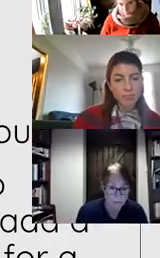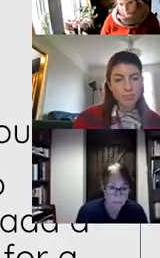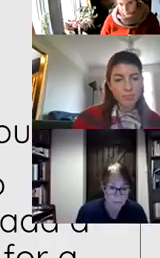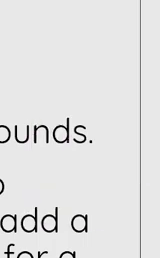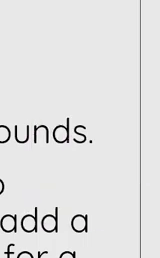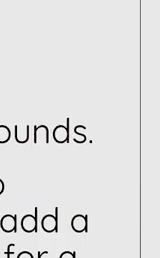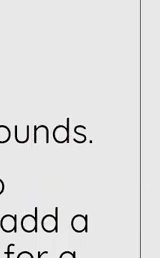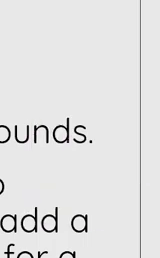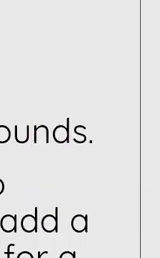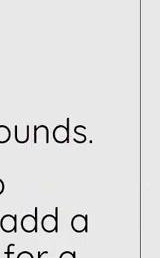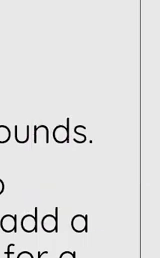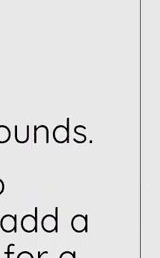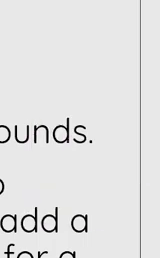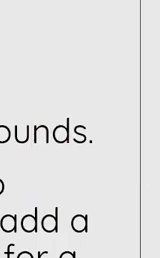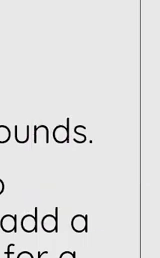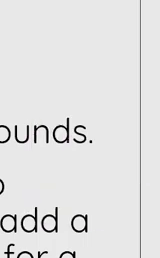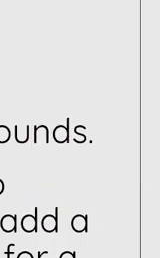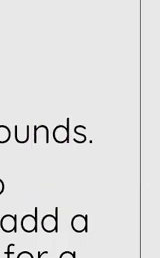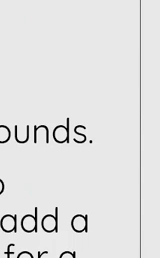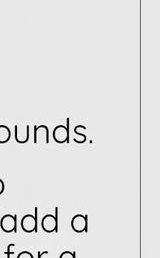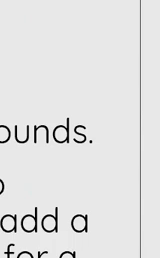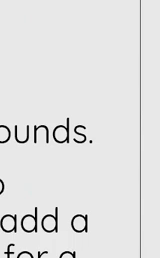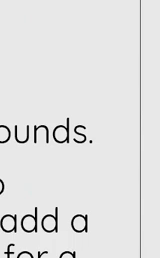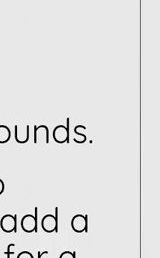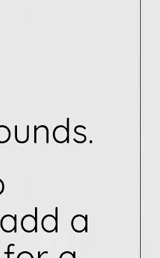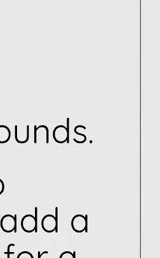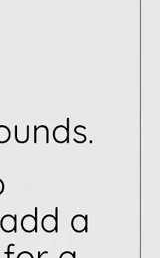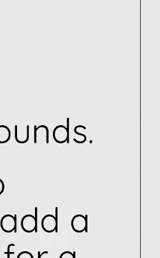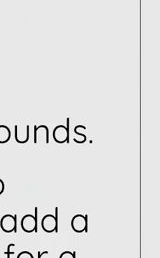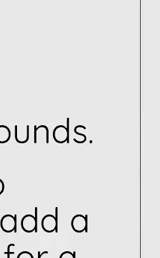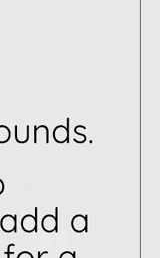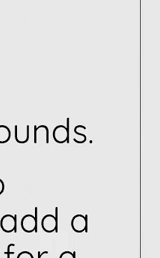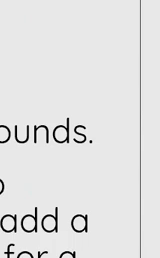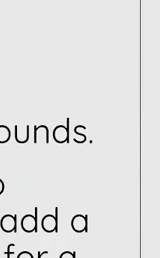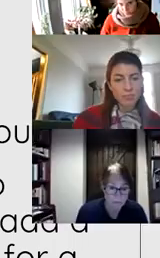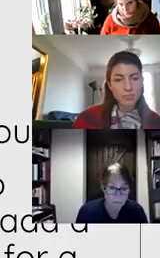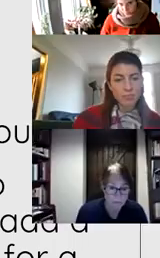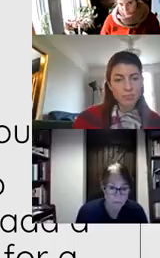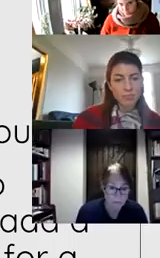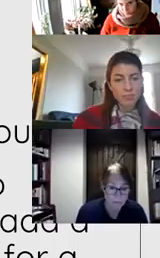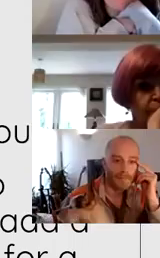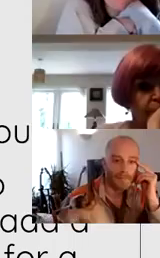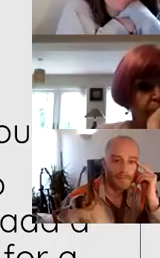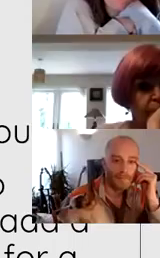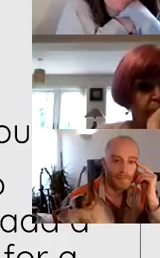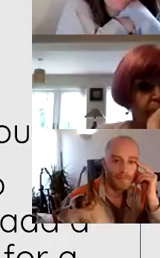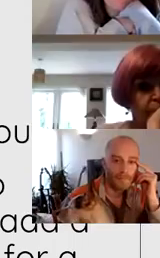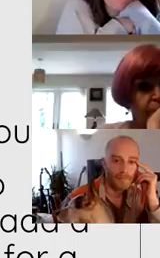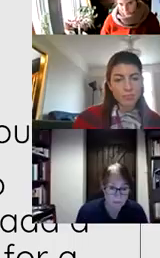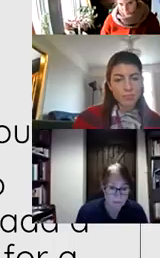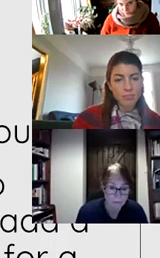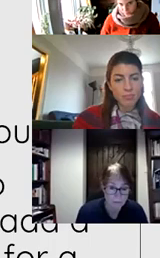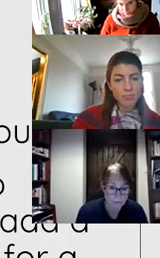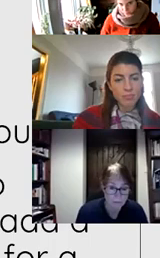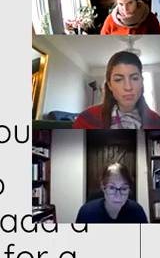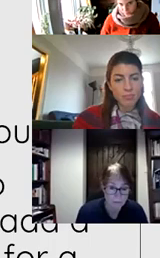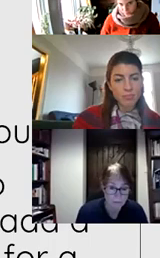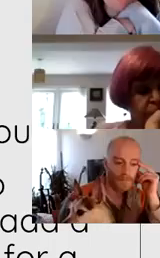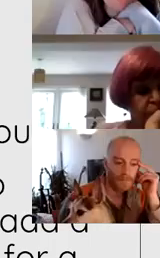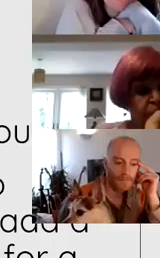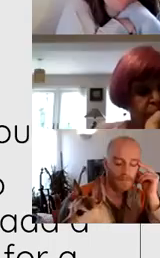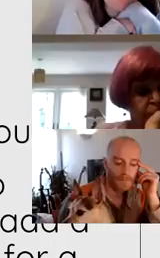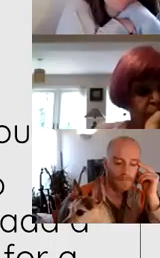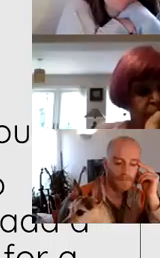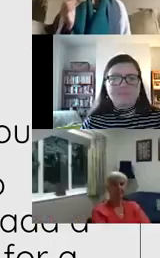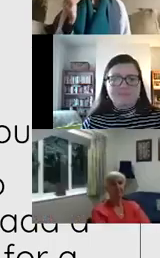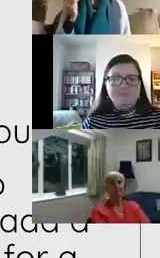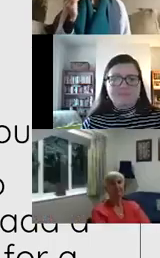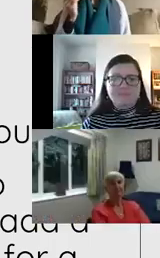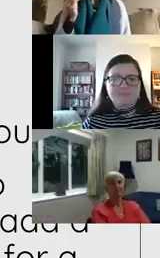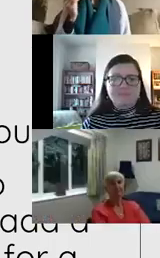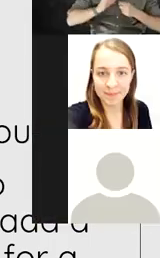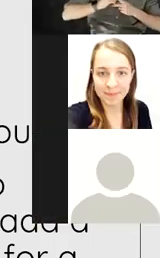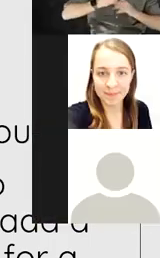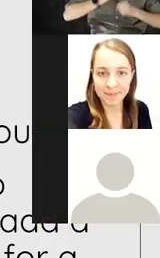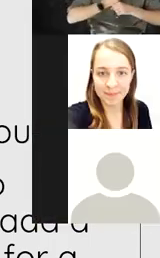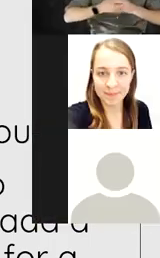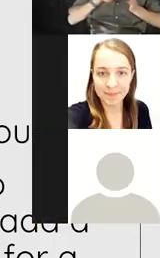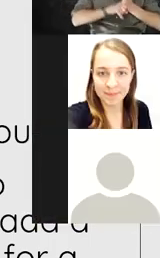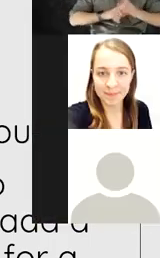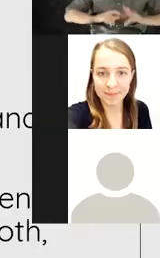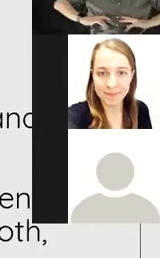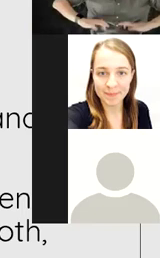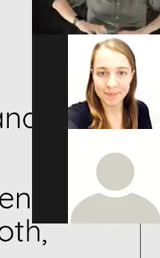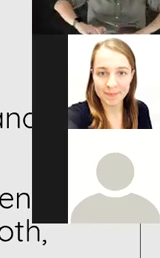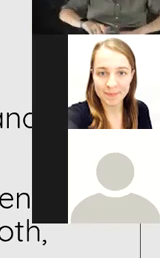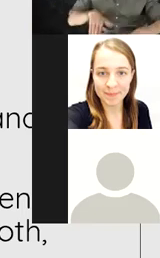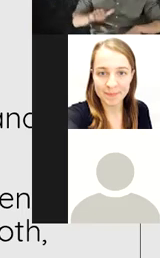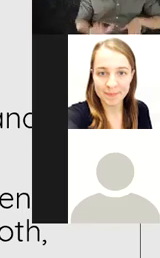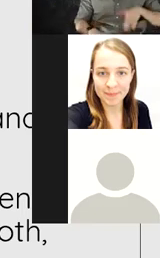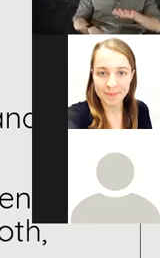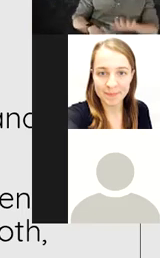place as this can create sensory overload.